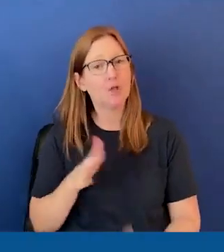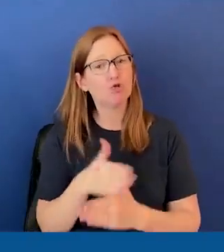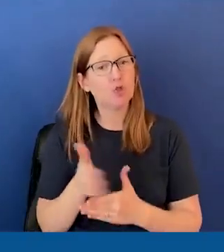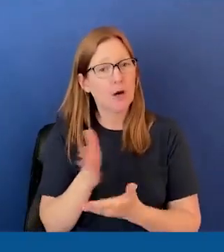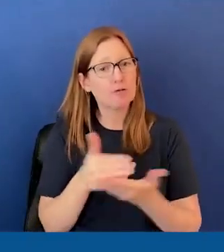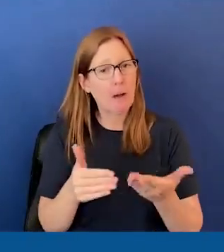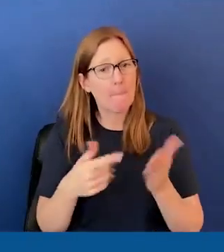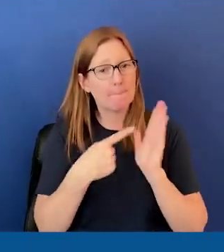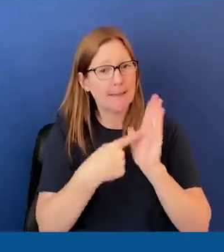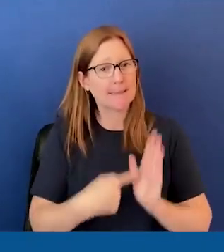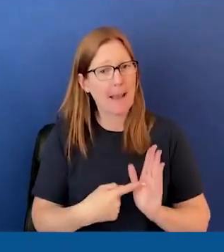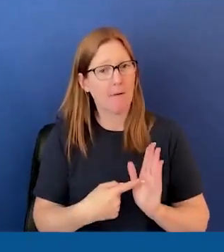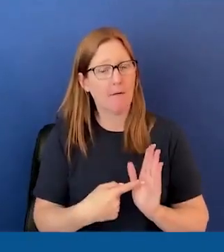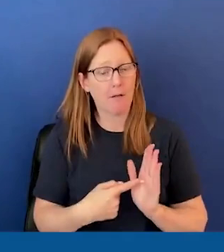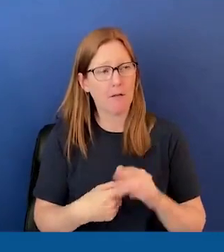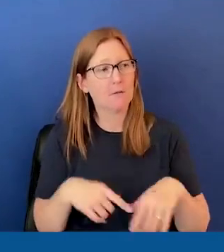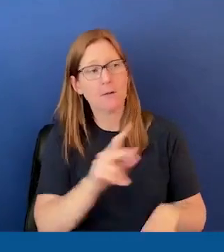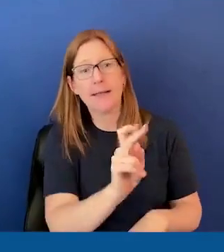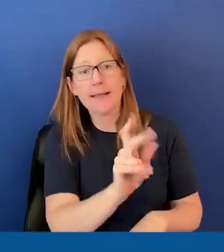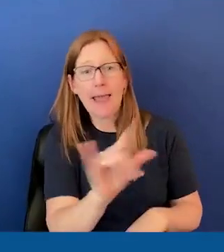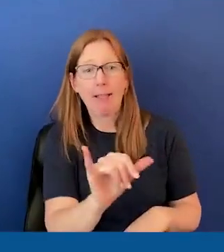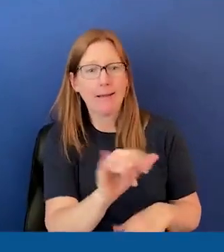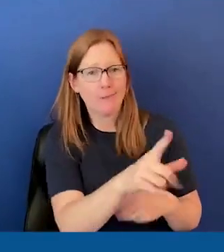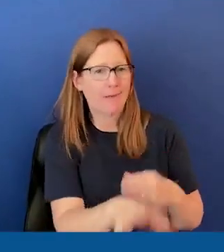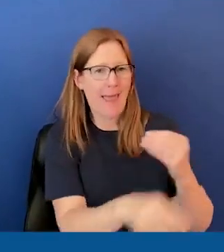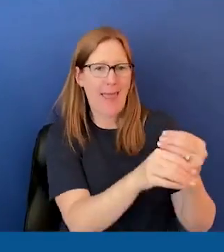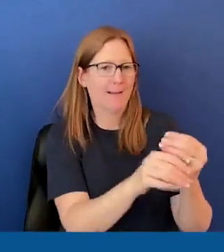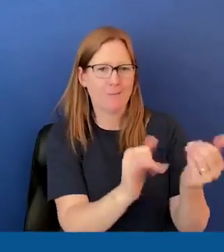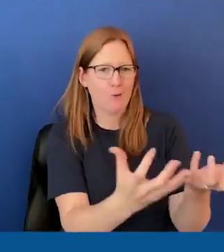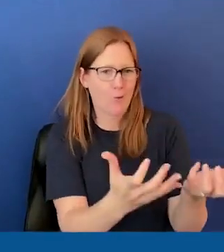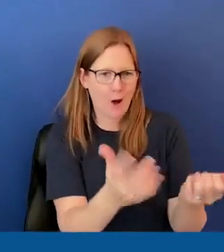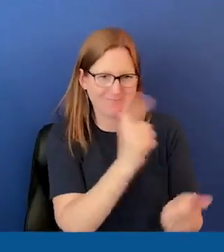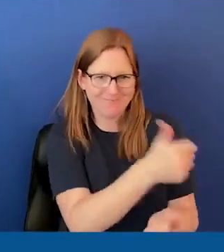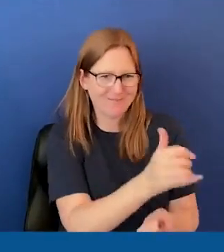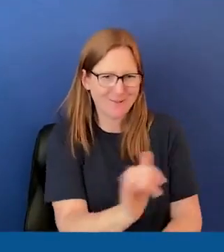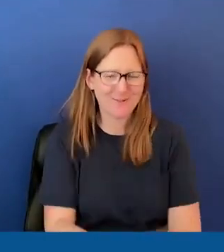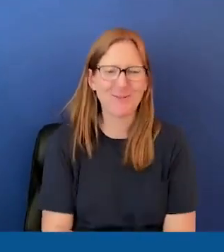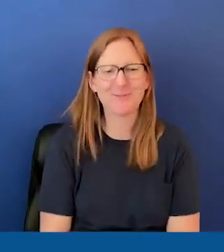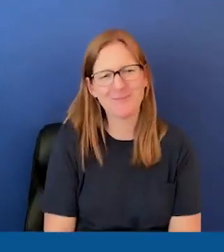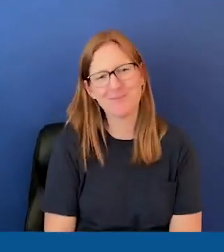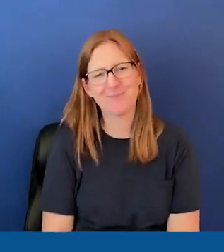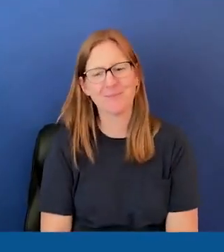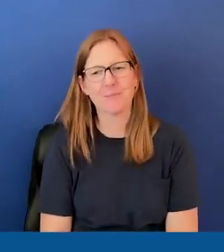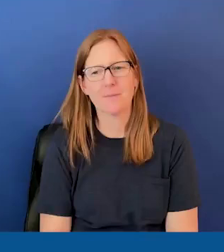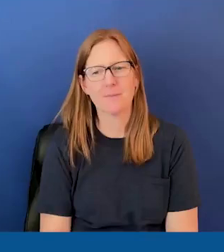And Kelly, feel free to jump in as well. You know, as Camille said,